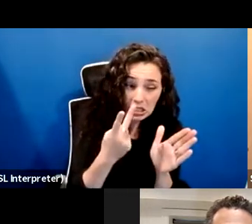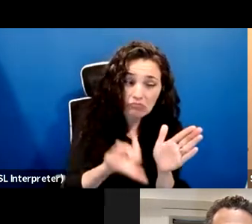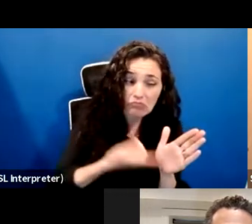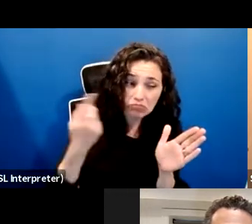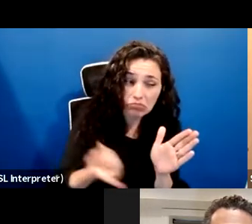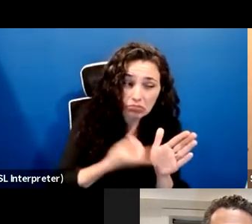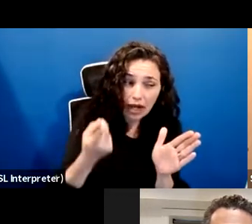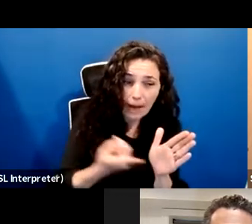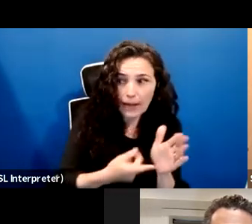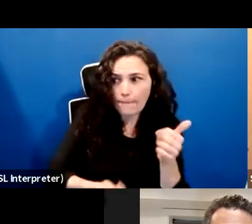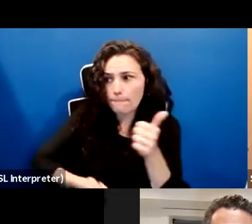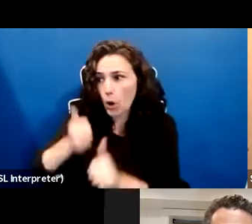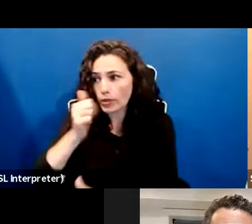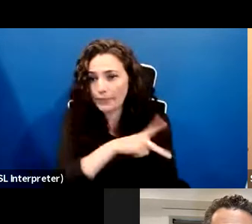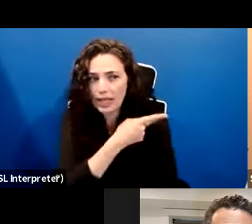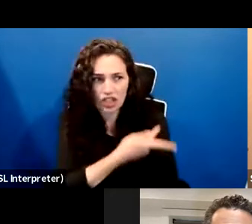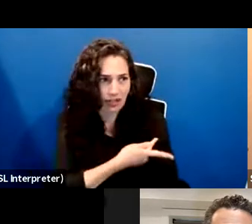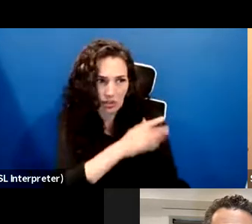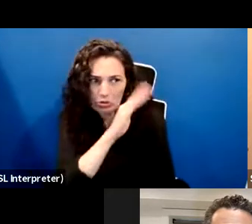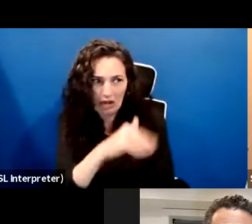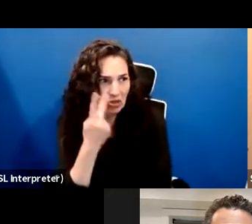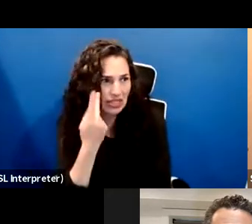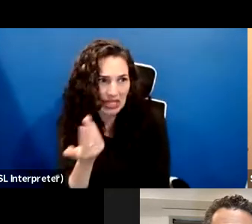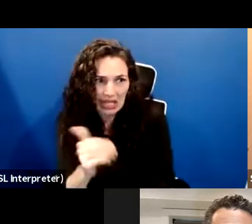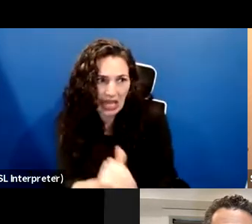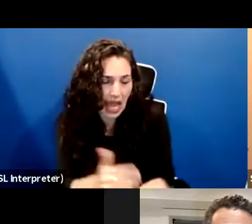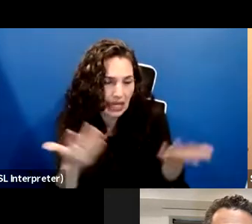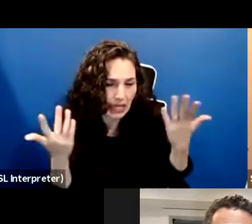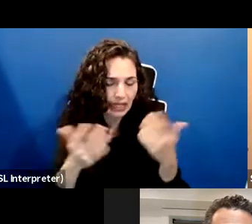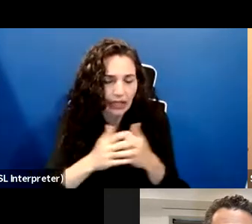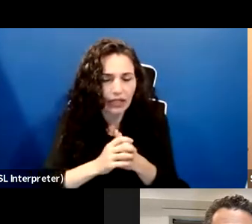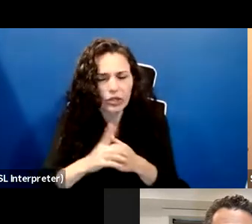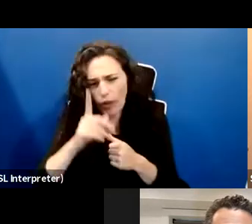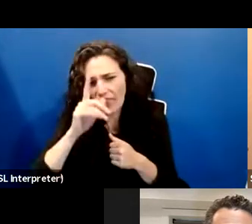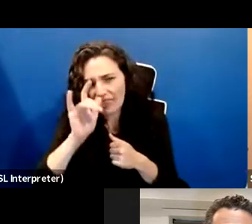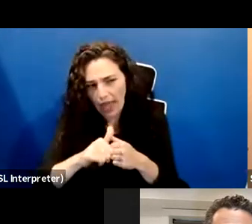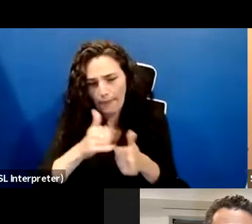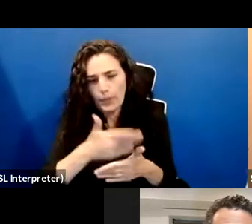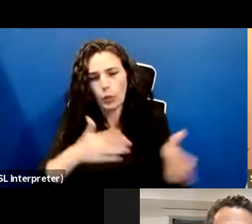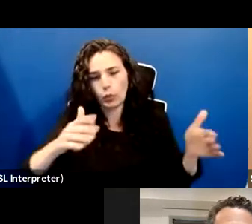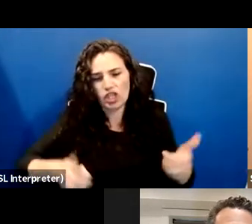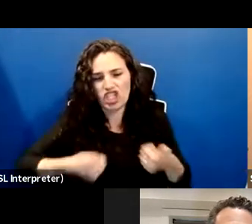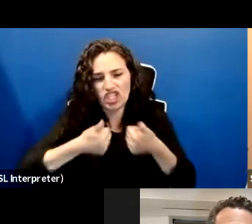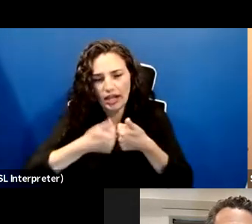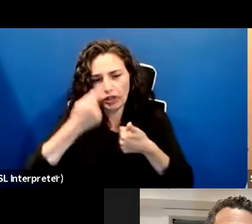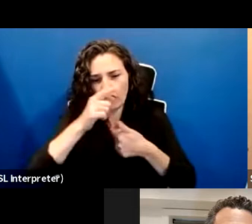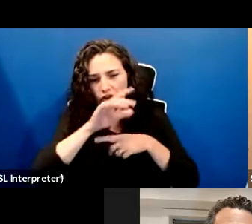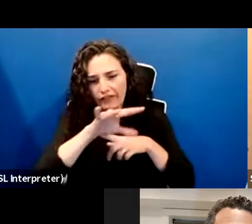probably, I can follow up with them if I like, but I thought that was very challenging during the filming. And it was great that so many patients,